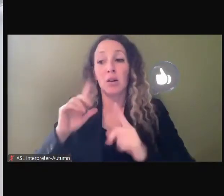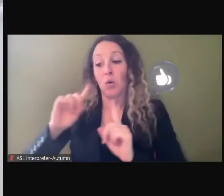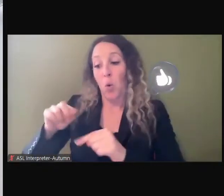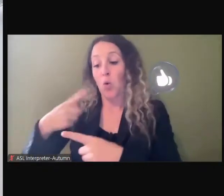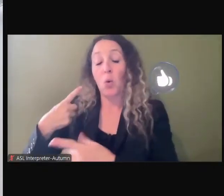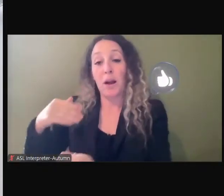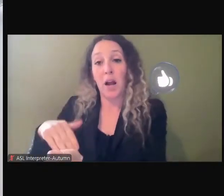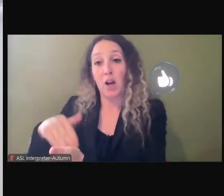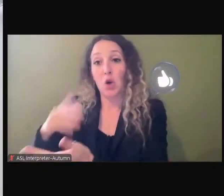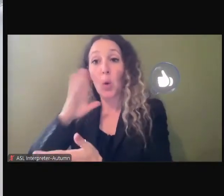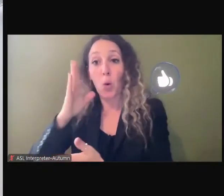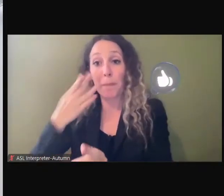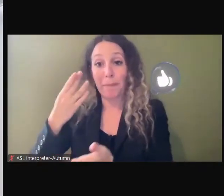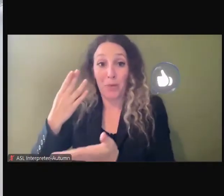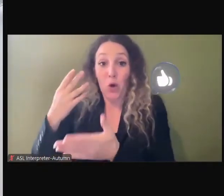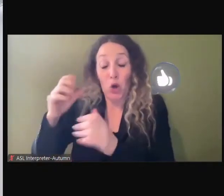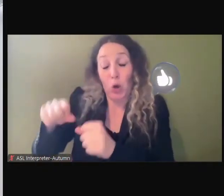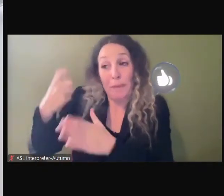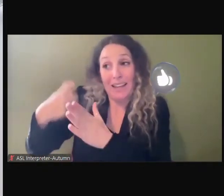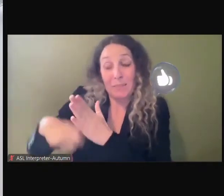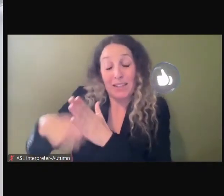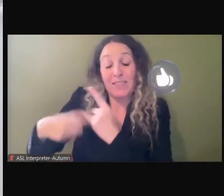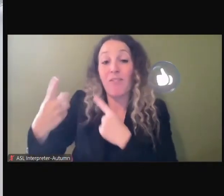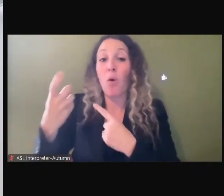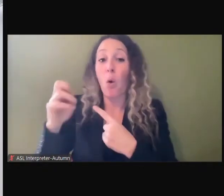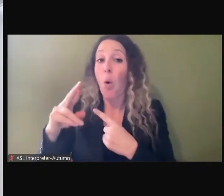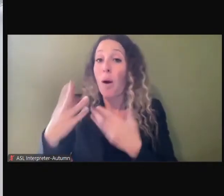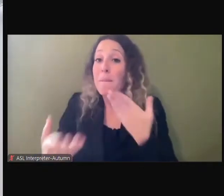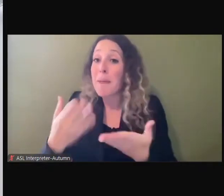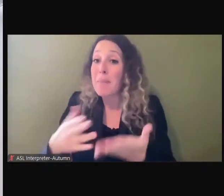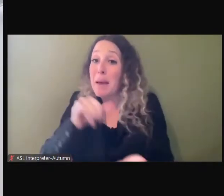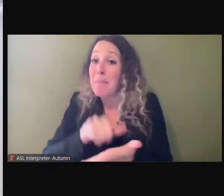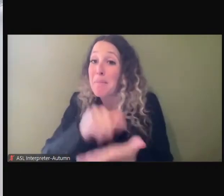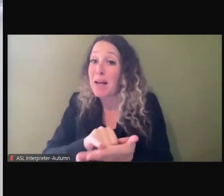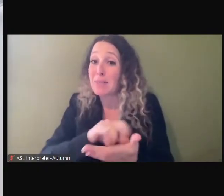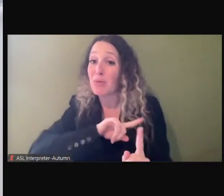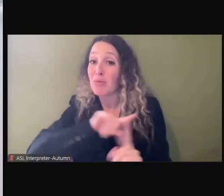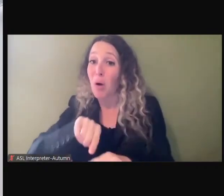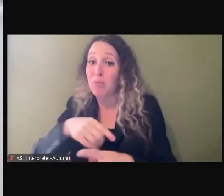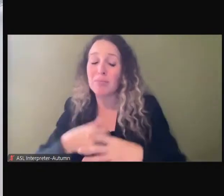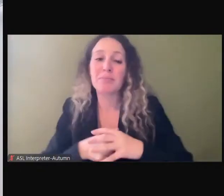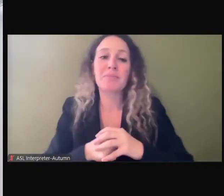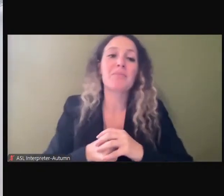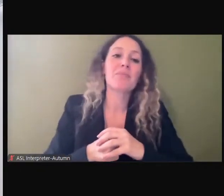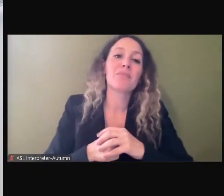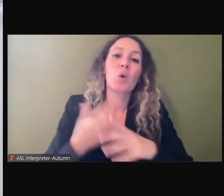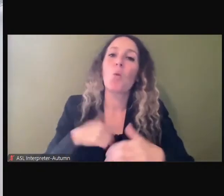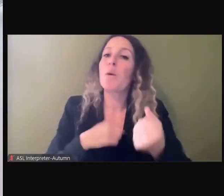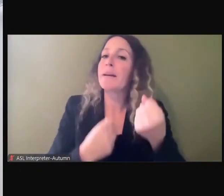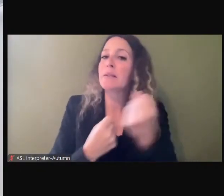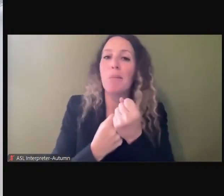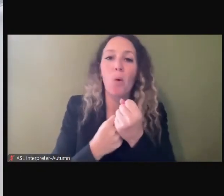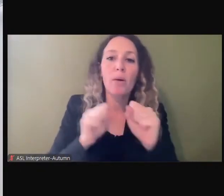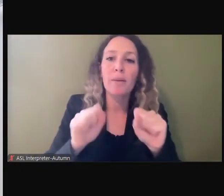in some cases, even close to impossible. We support the ability of healthcare providers